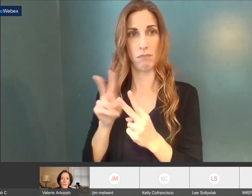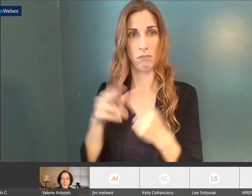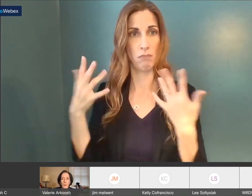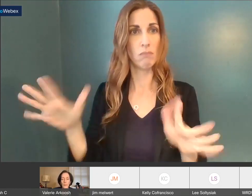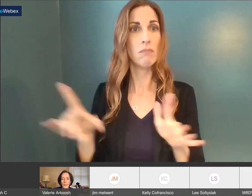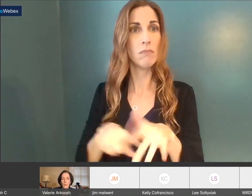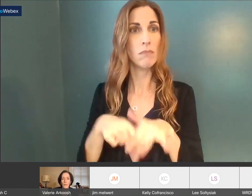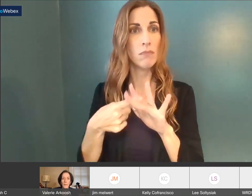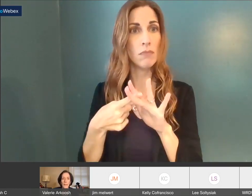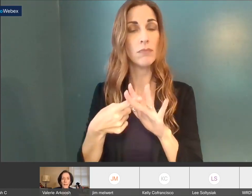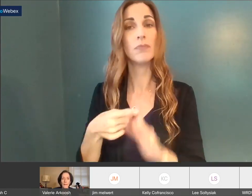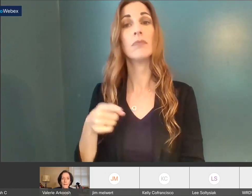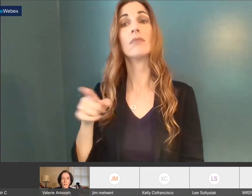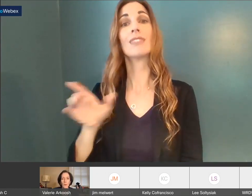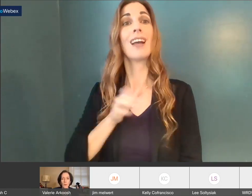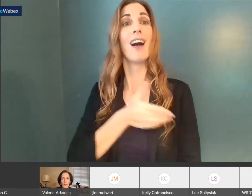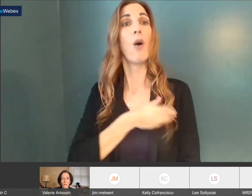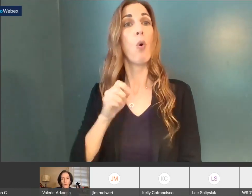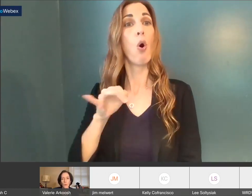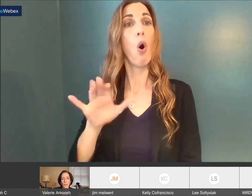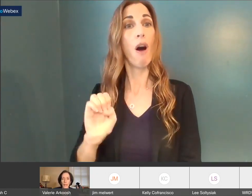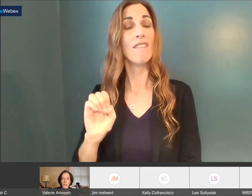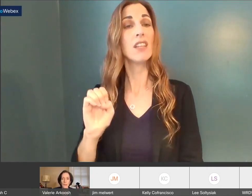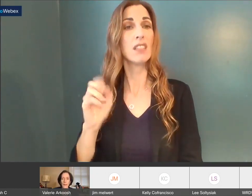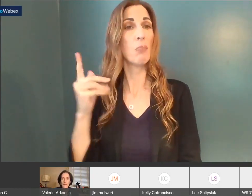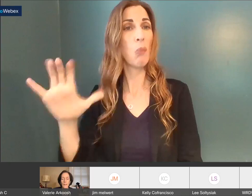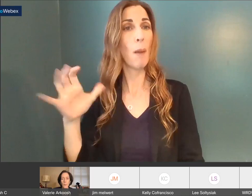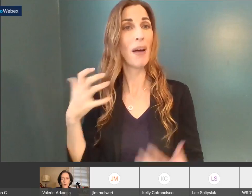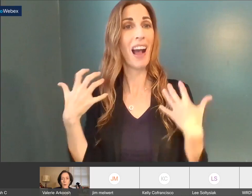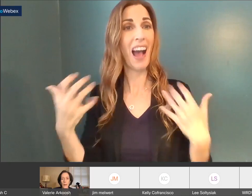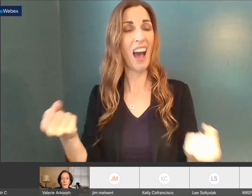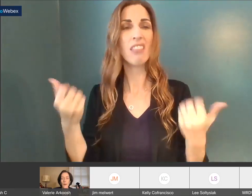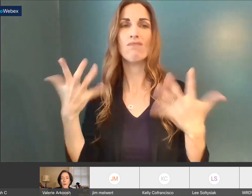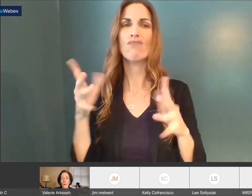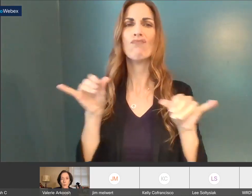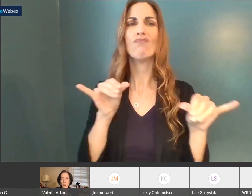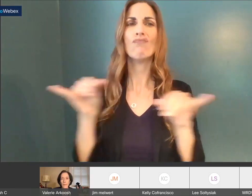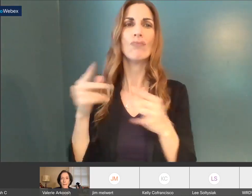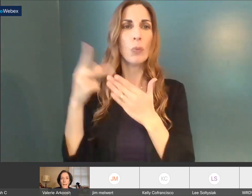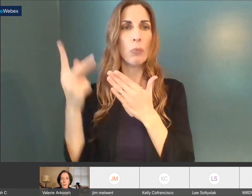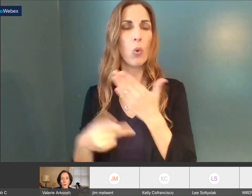Office of Public Health is beginning a similar in-school antigen testing program for private and